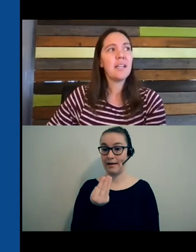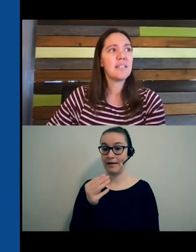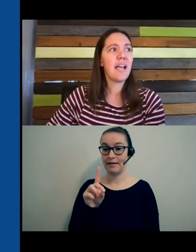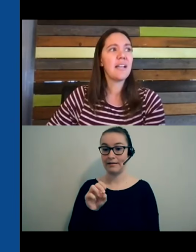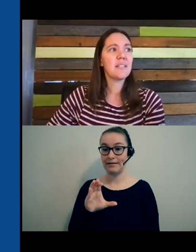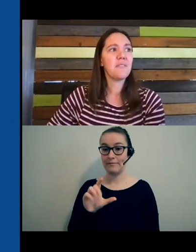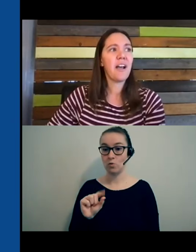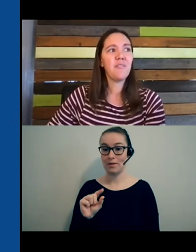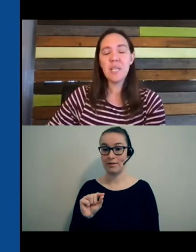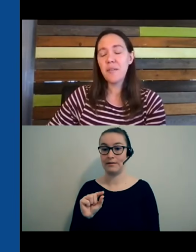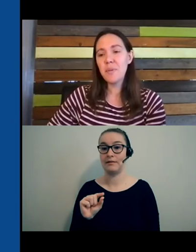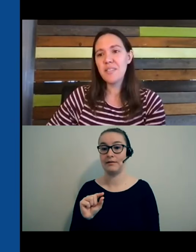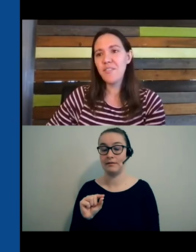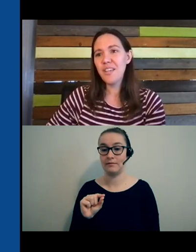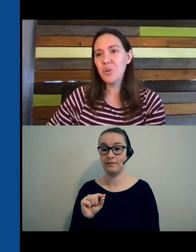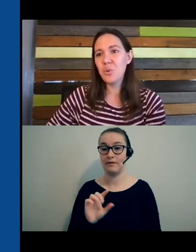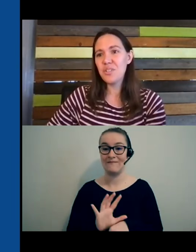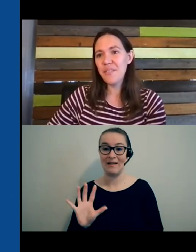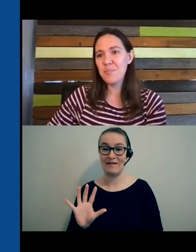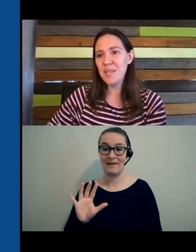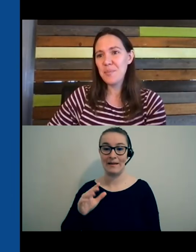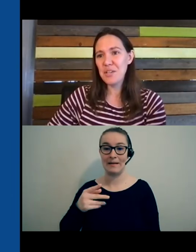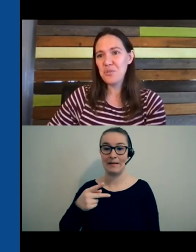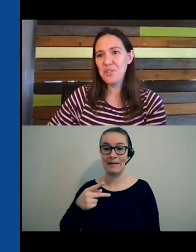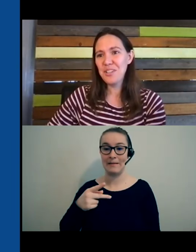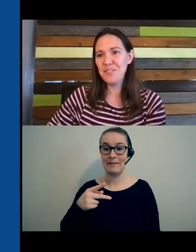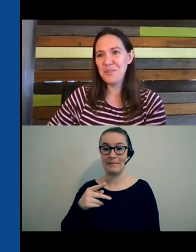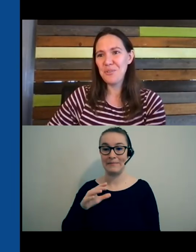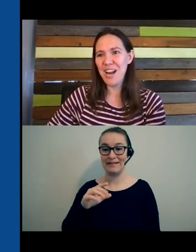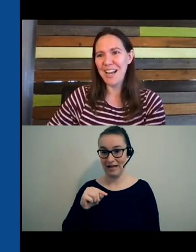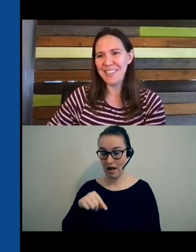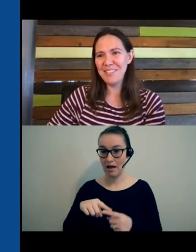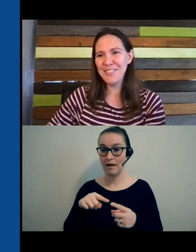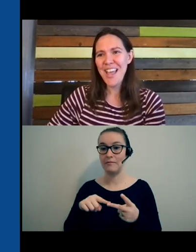It's at 5:00 p.m. Pacific, or 7:00 p.m. central, if you live where I live.